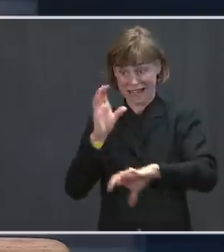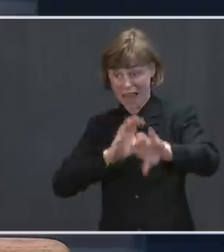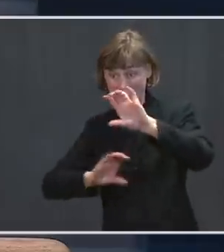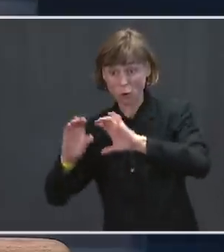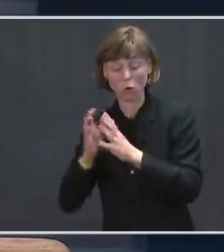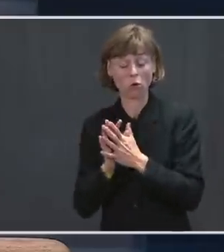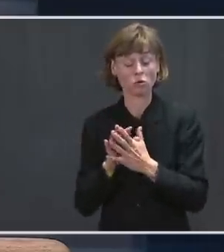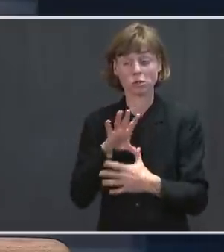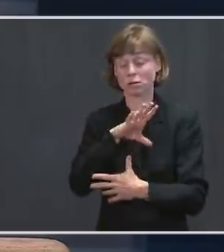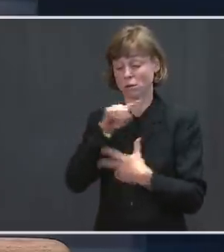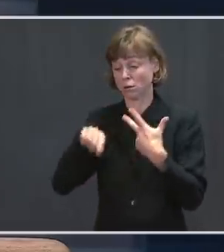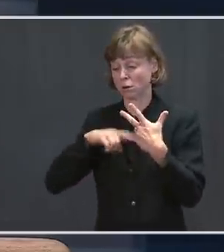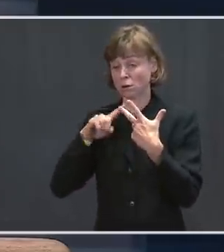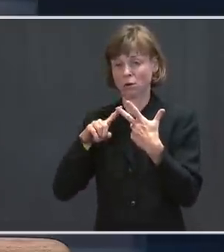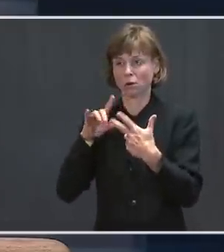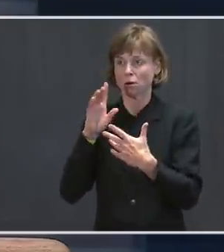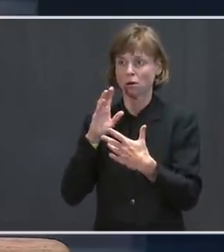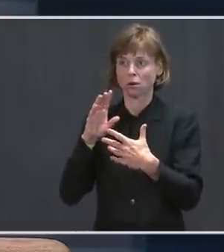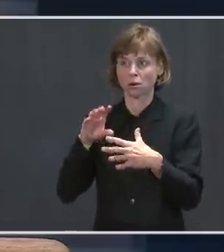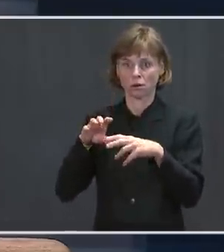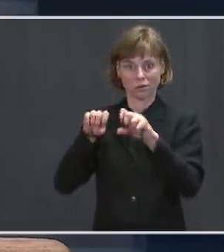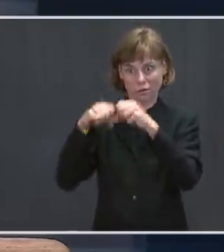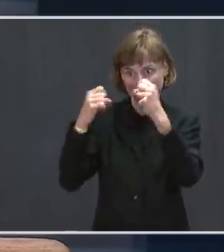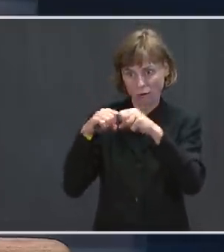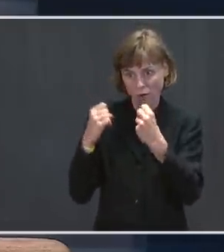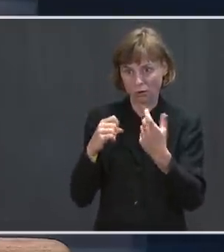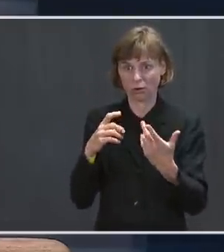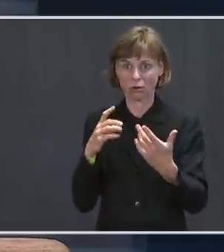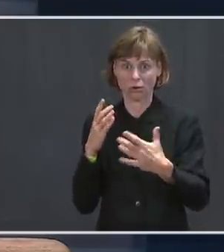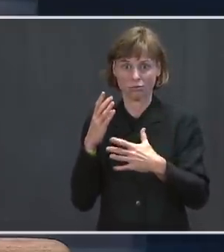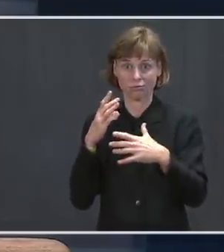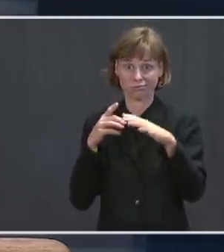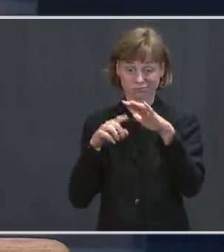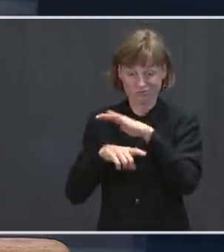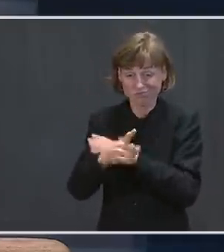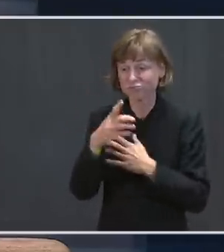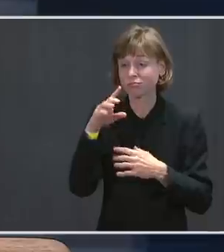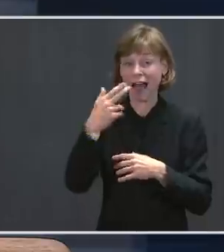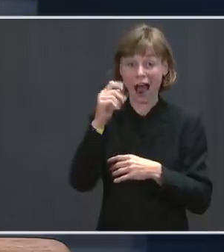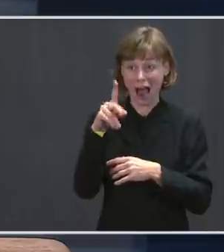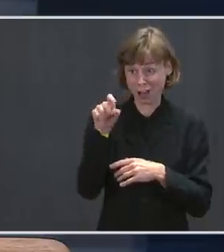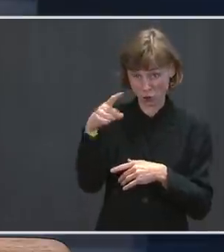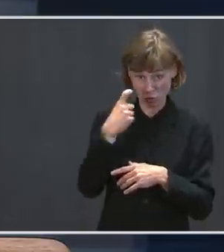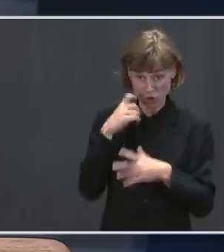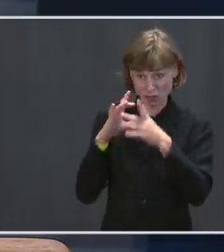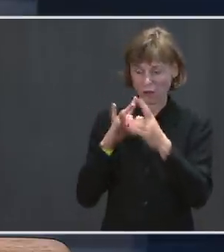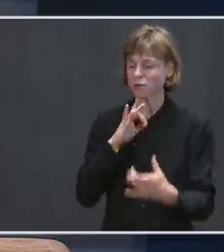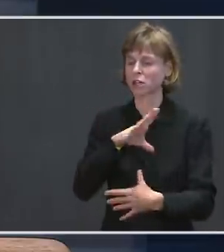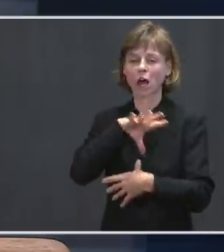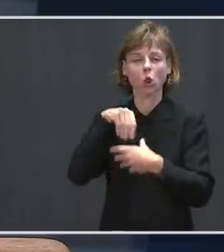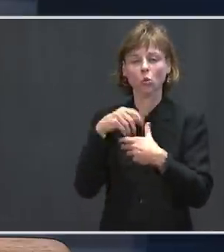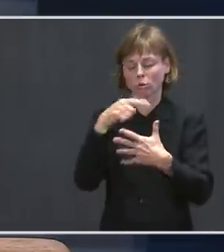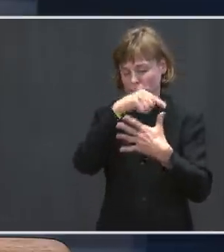that you just referred to, and many other things as well. We will do that at a time and in a manner of our choosing.